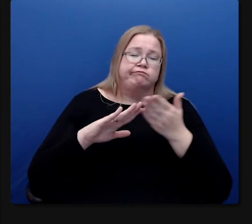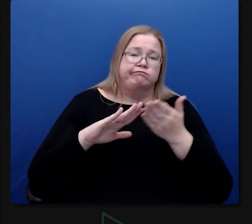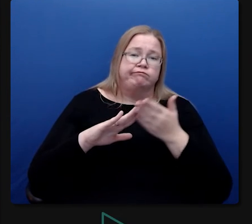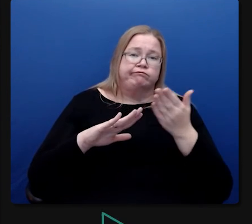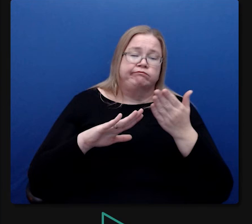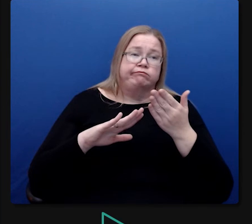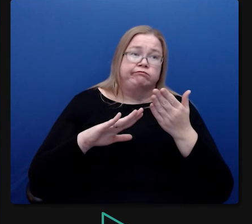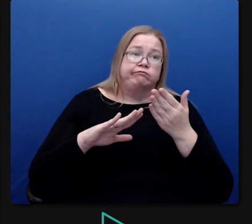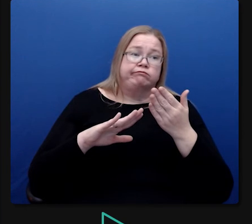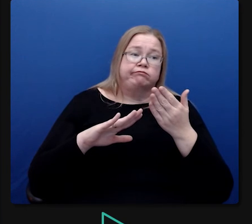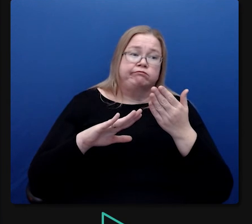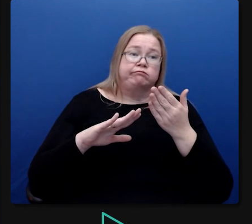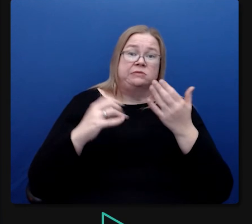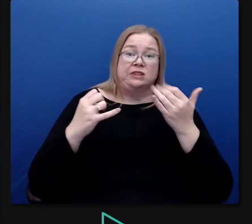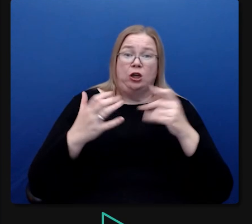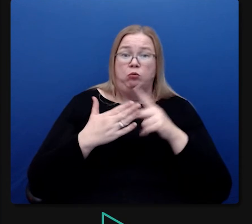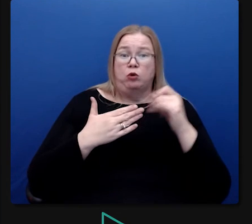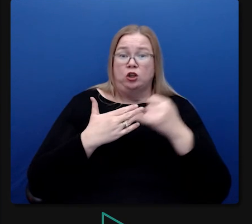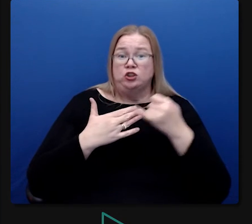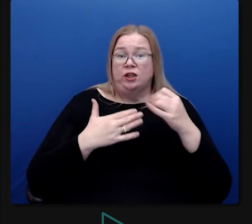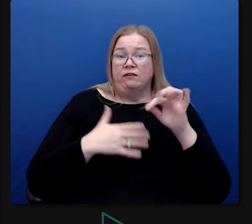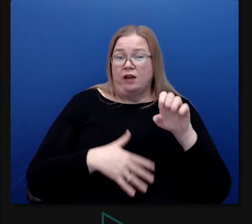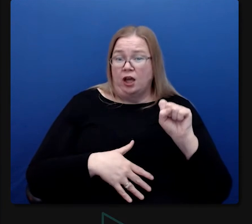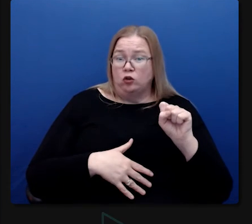now, with the actual project files.